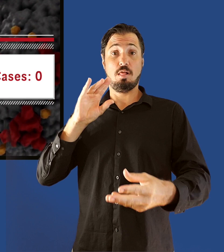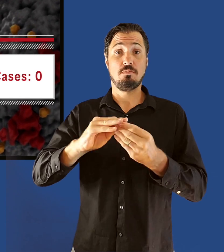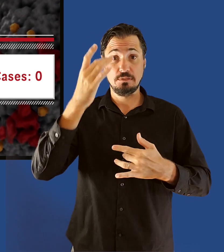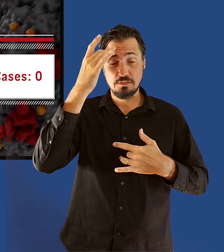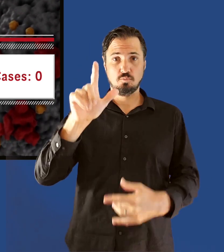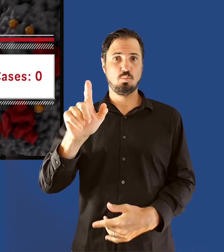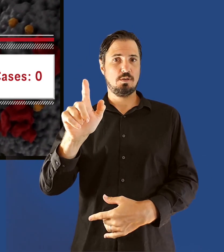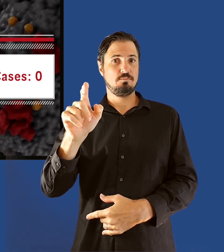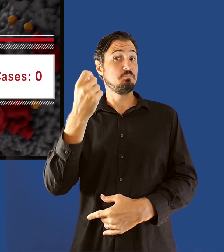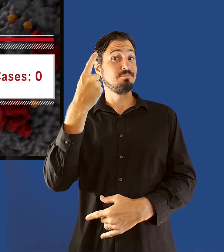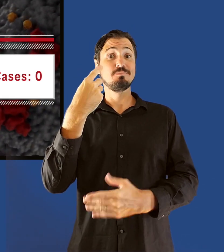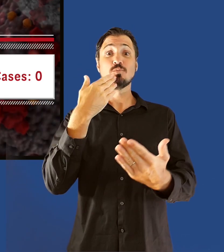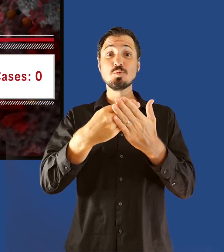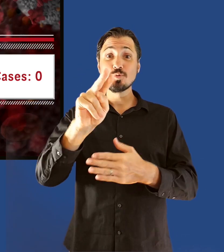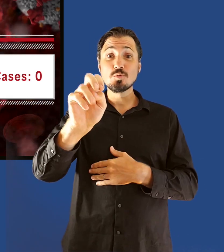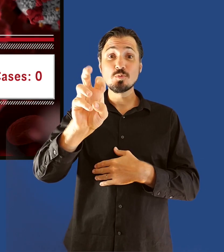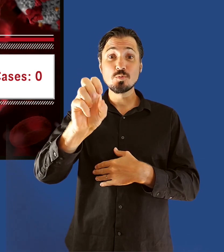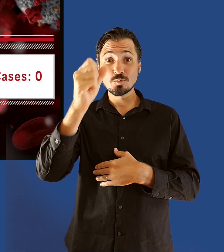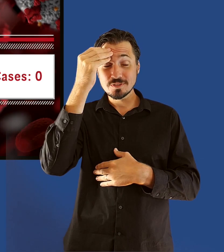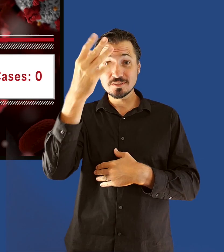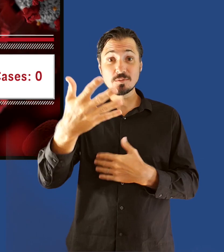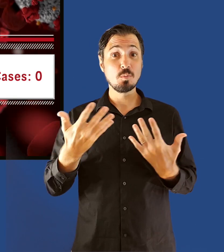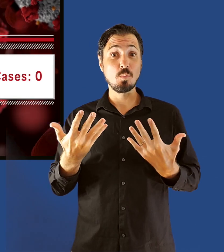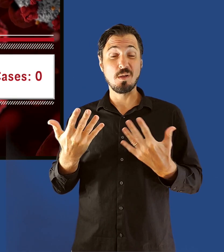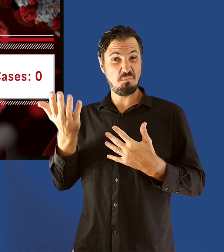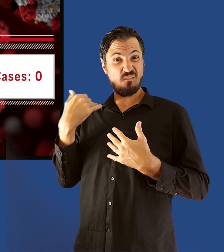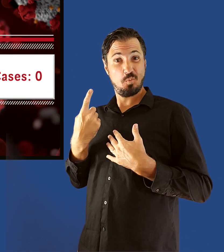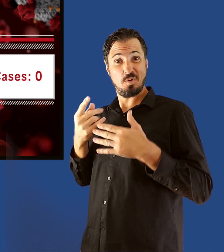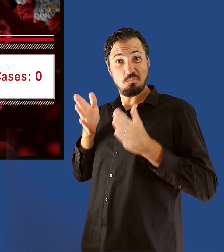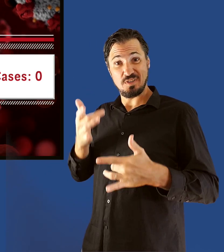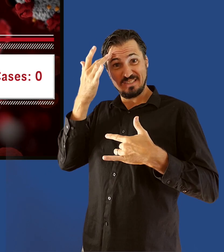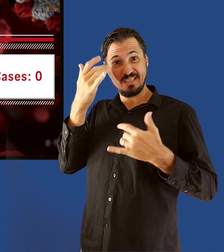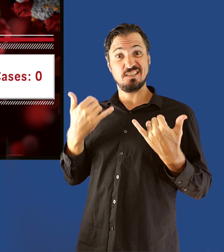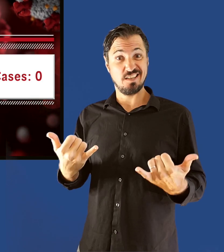Our one active case was released from the hospital yesterday and is recovering from COVID-19.